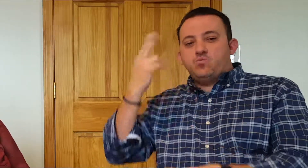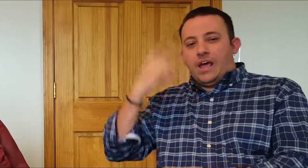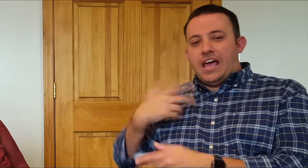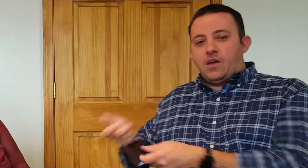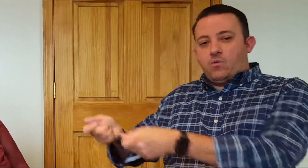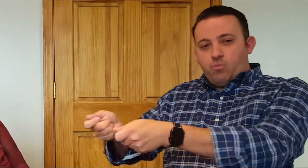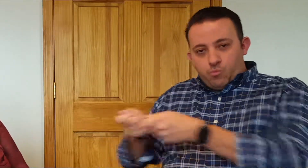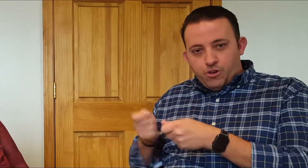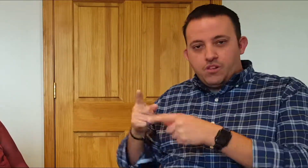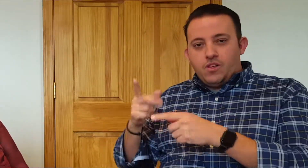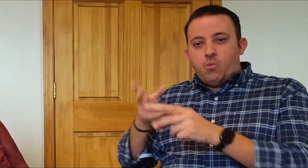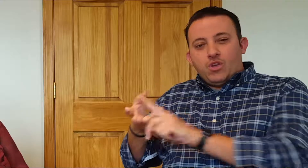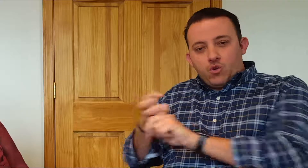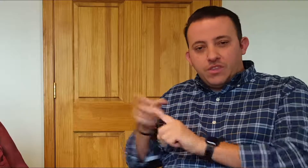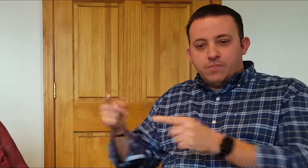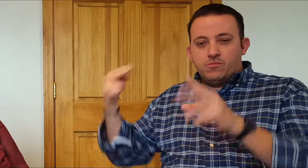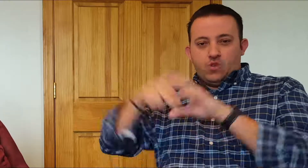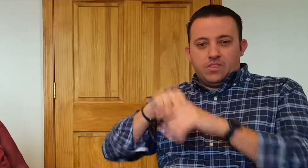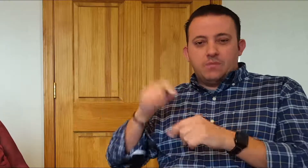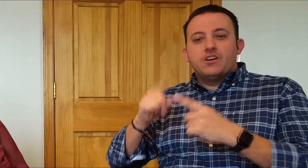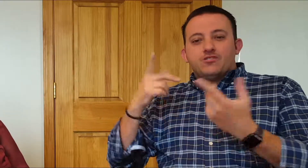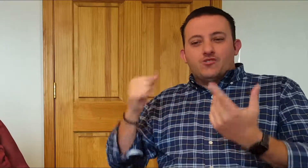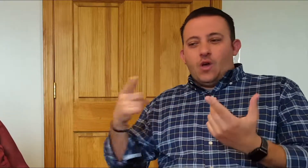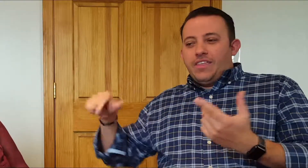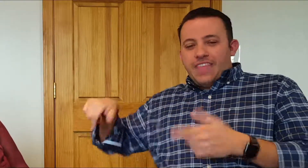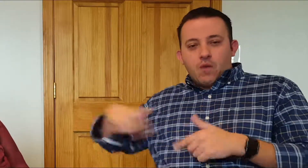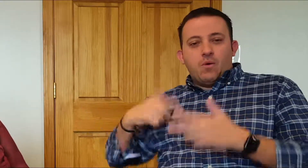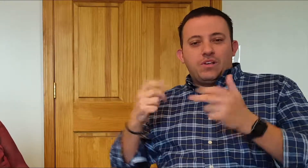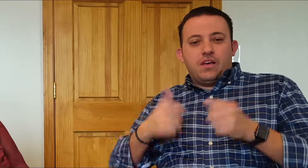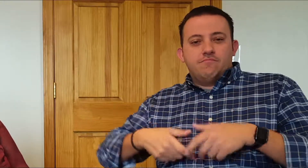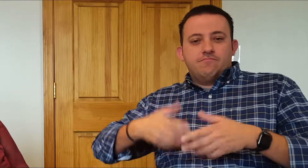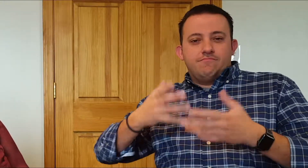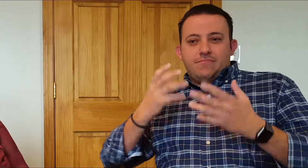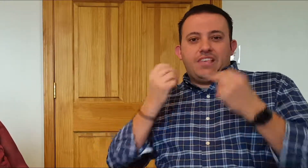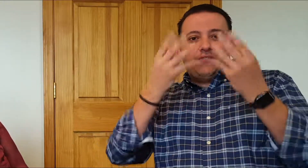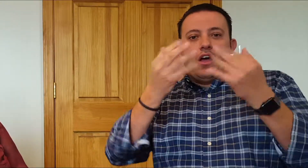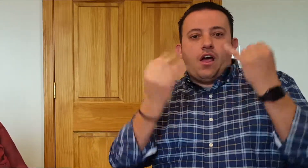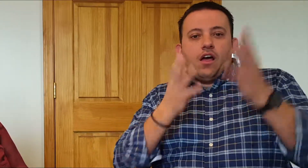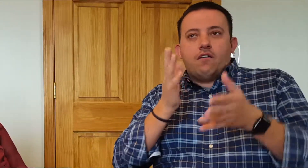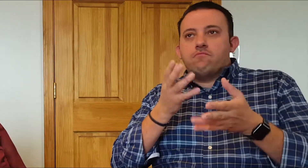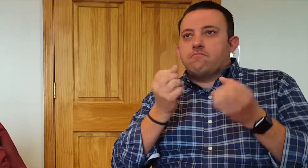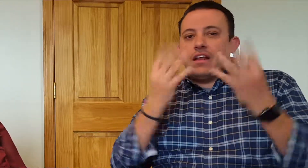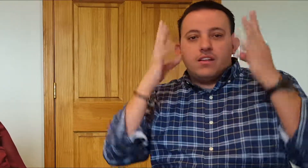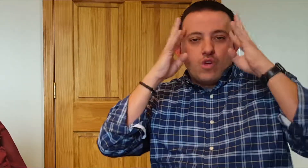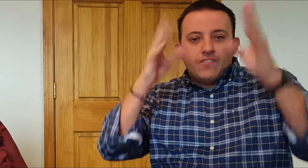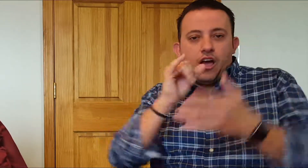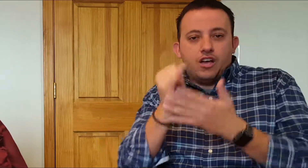So I recruit talented people to join the team so we can have a variety of artistic options